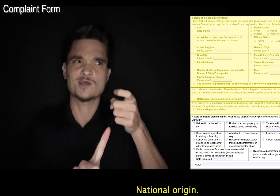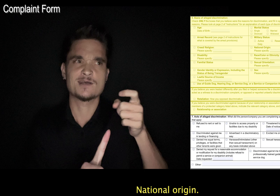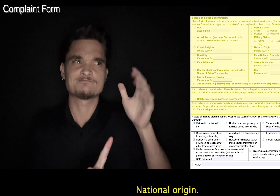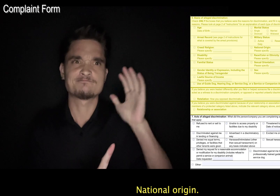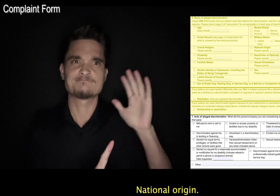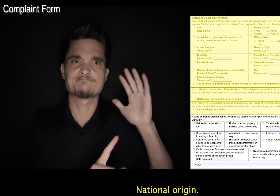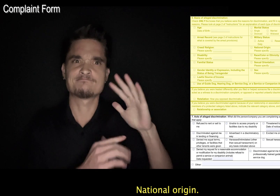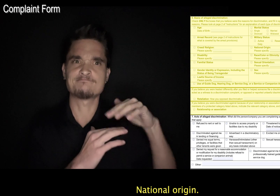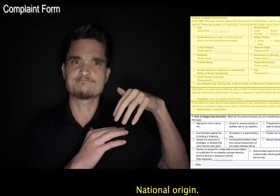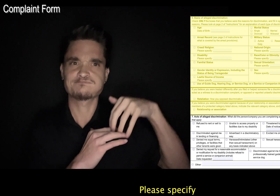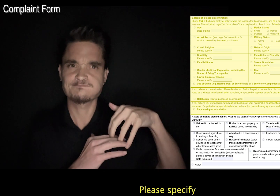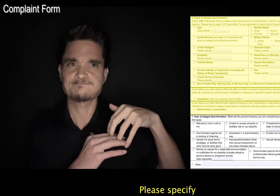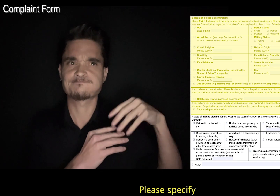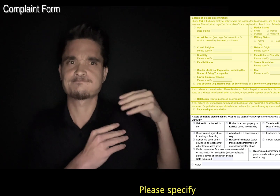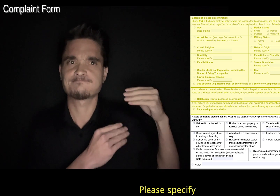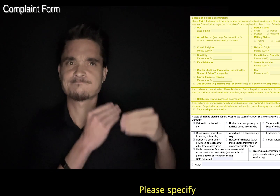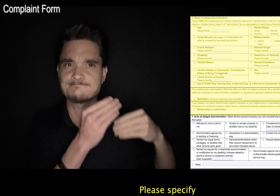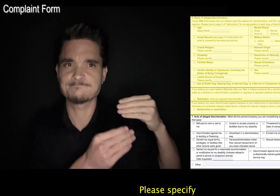National origin. Please specify